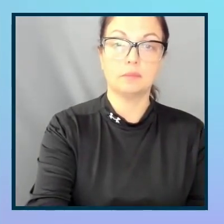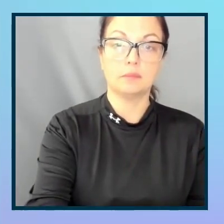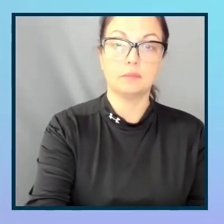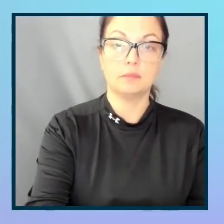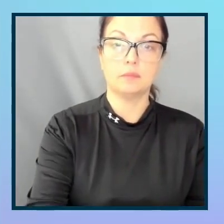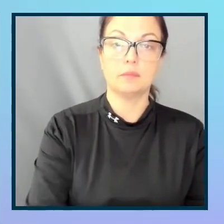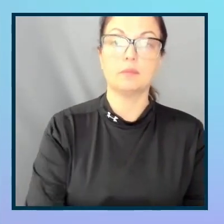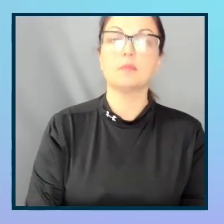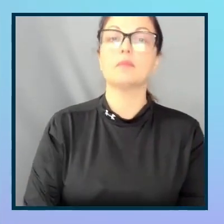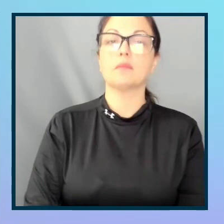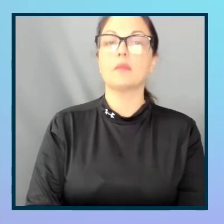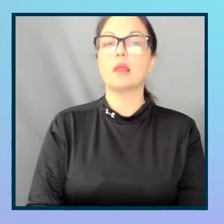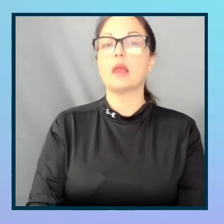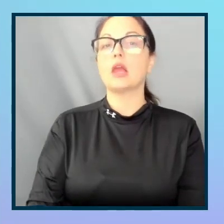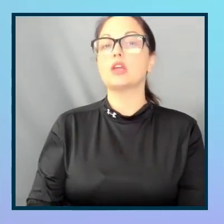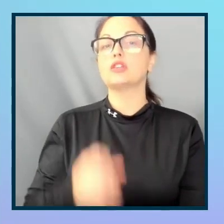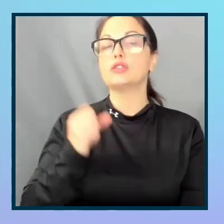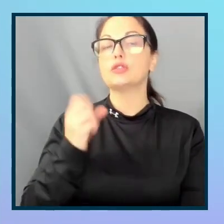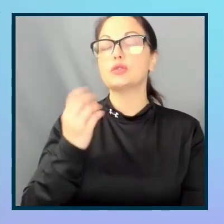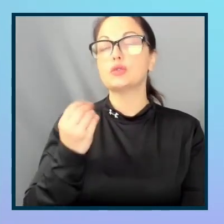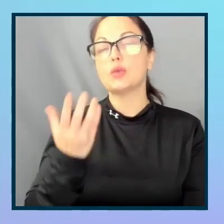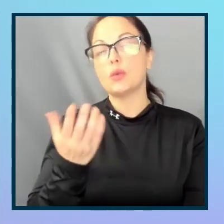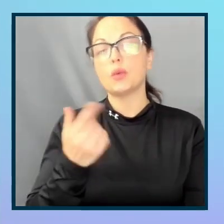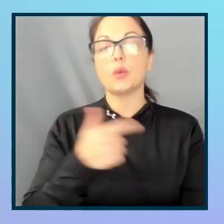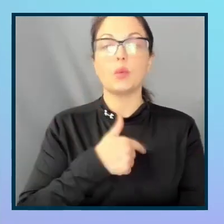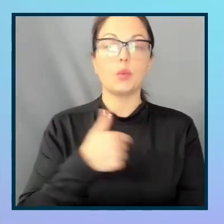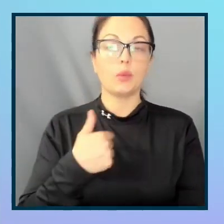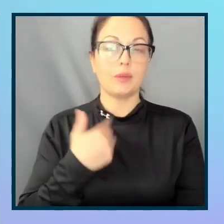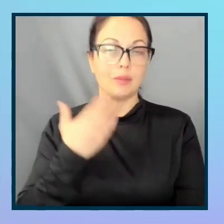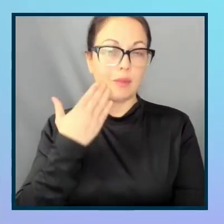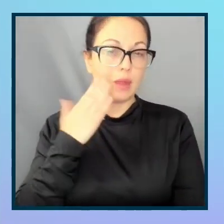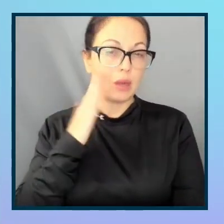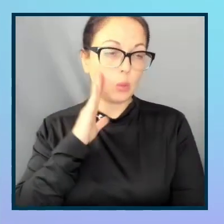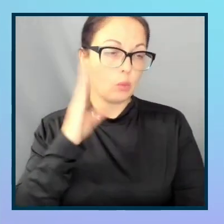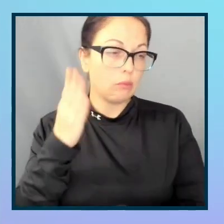Every couple of years, we thought it was going to get better